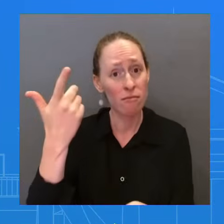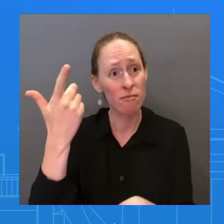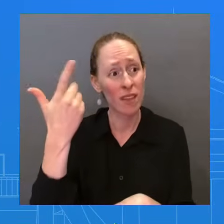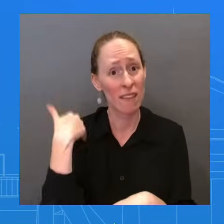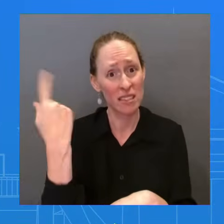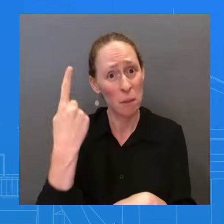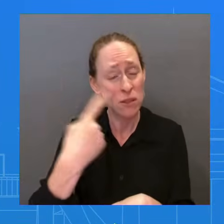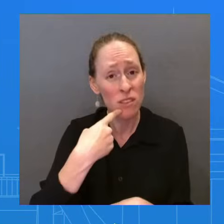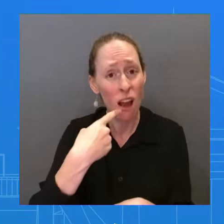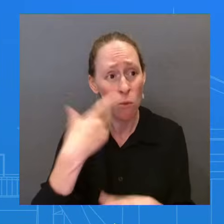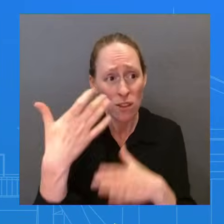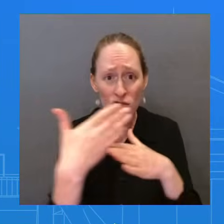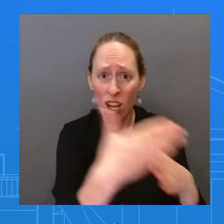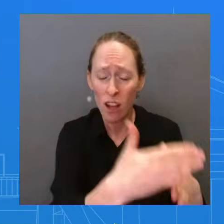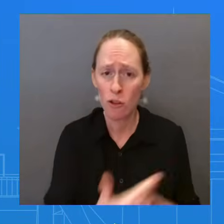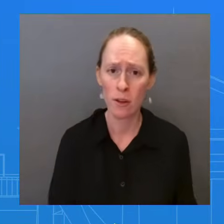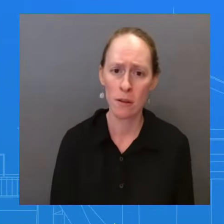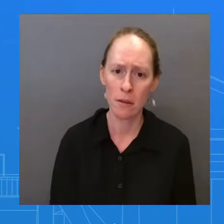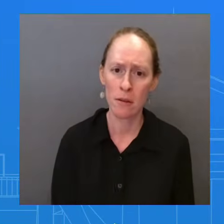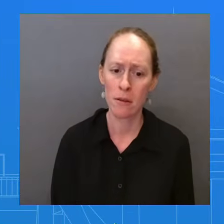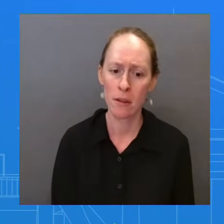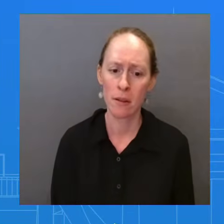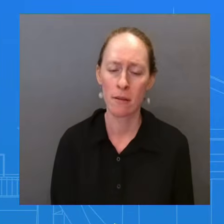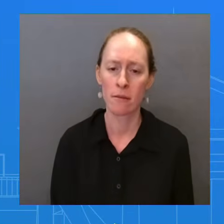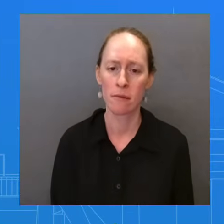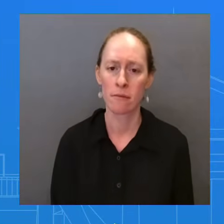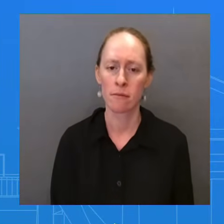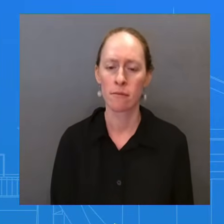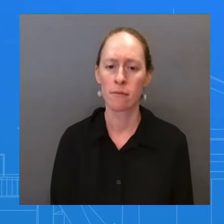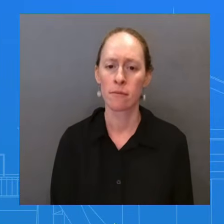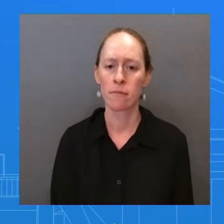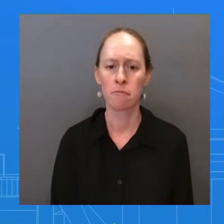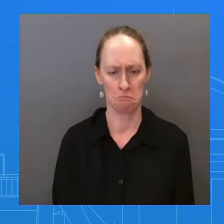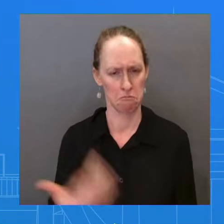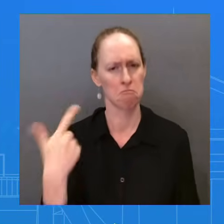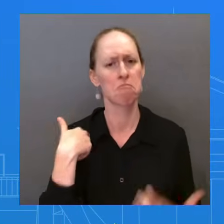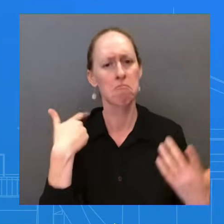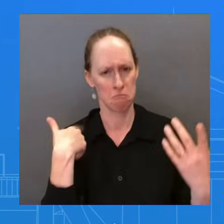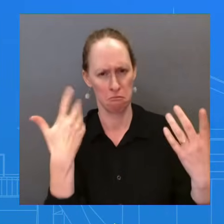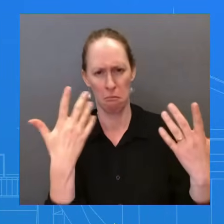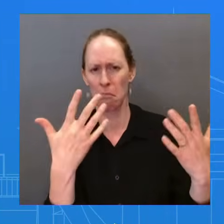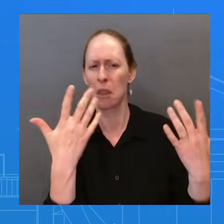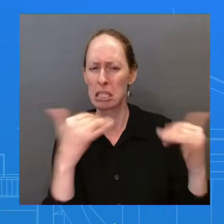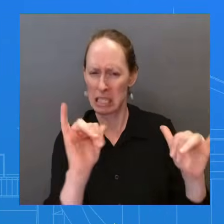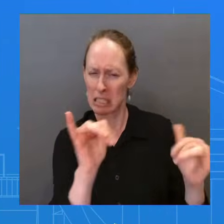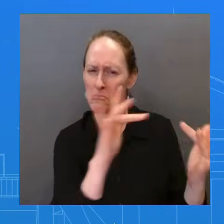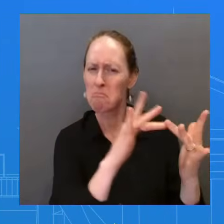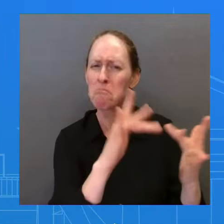of communicating with the Iranians. I'm not really sure I understand what you're getting at. The Press: About the nuclear deal.